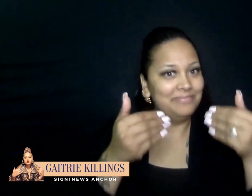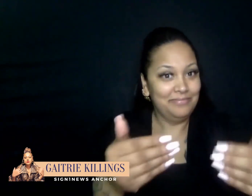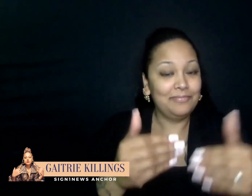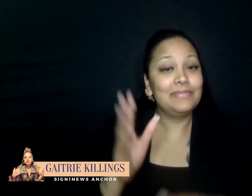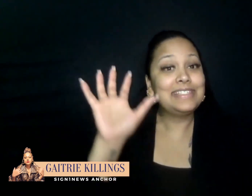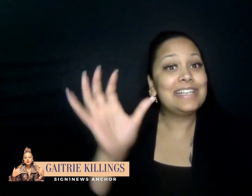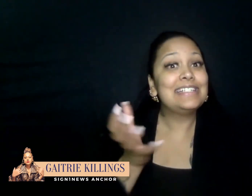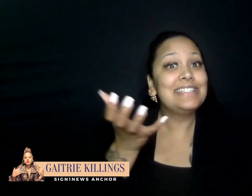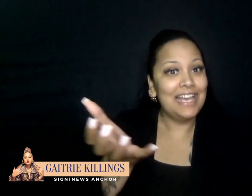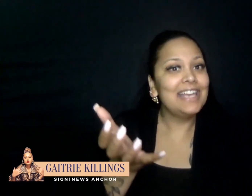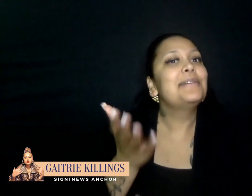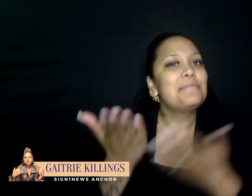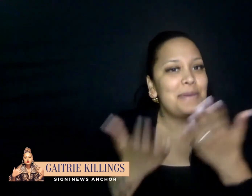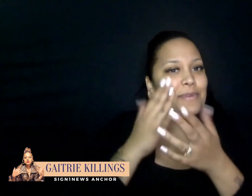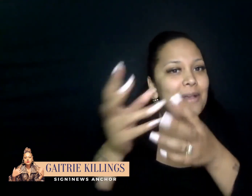we may add it at the bottom of the screen.